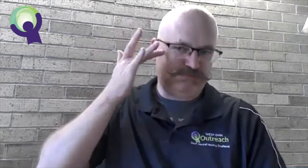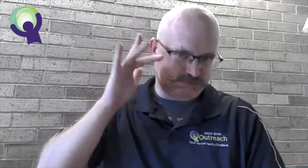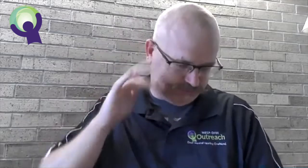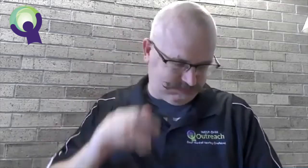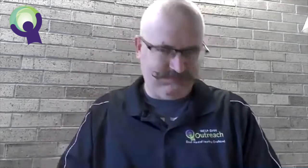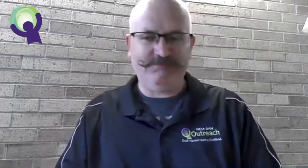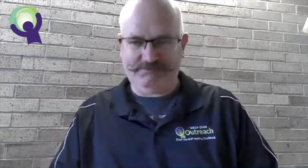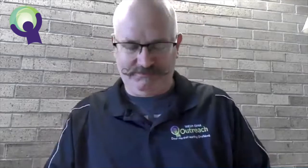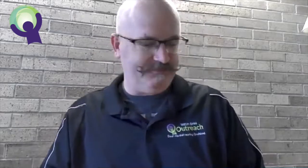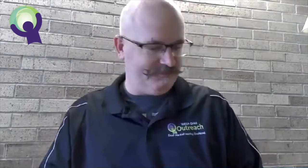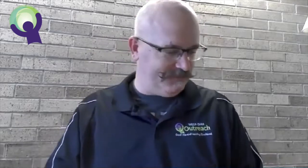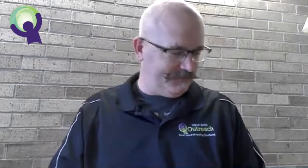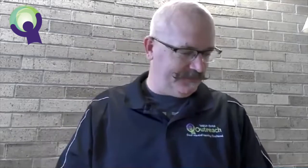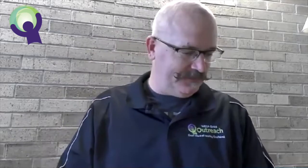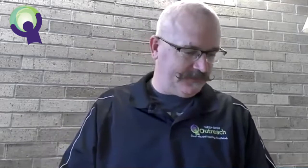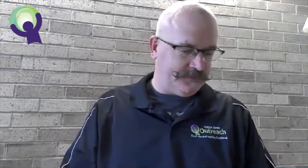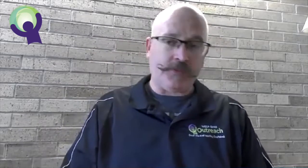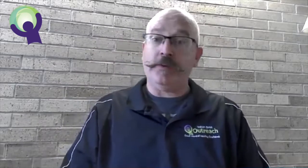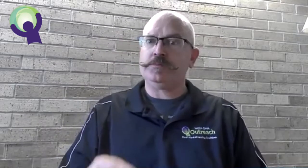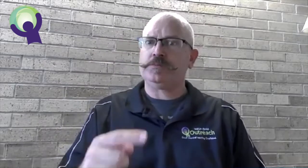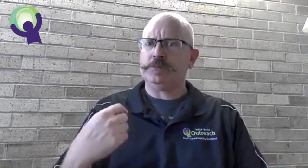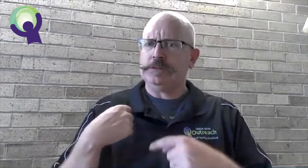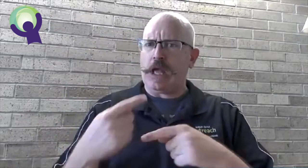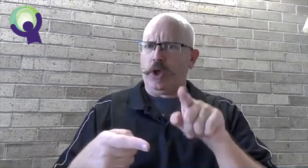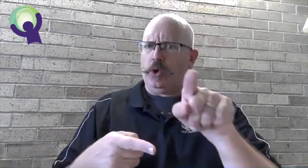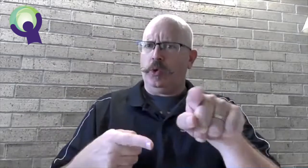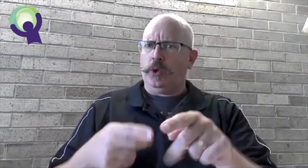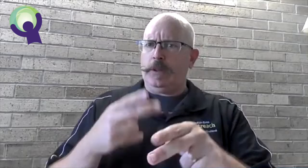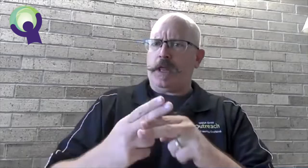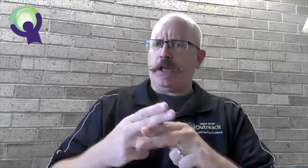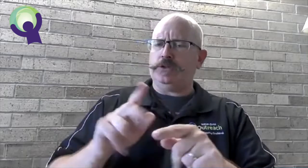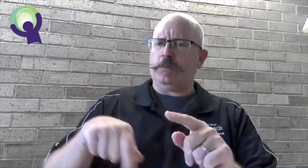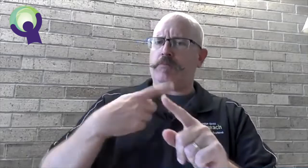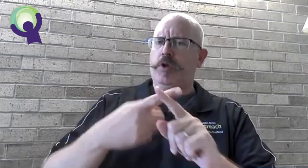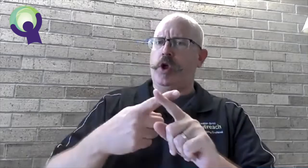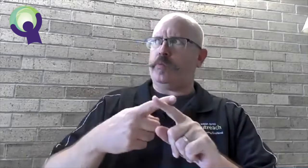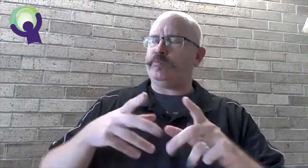Good to know that this is the sign for that. Thank you.